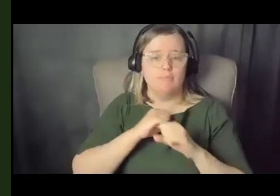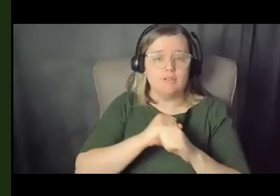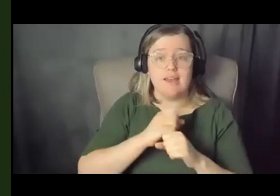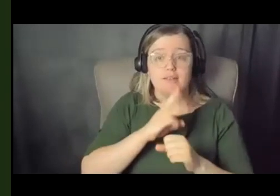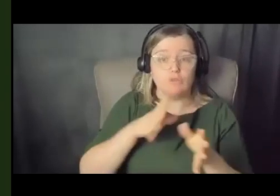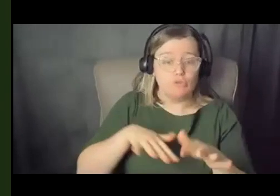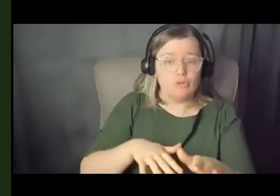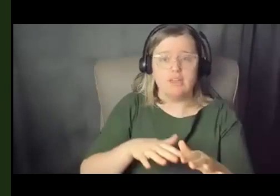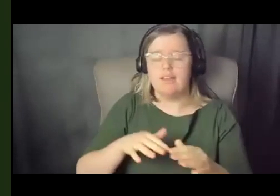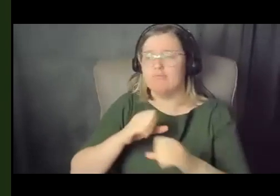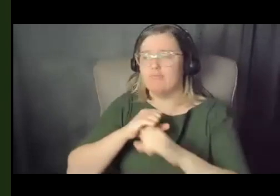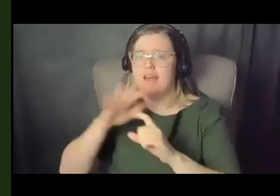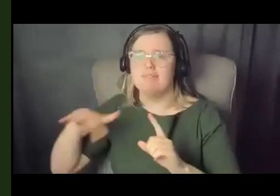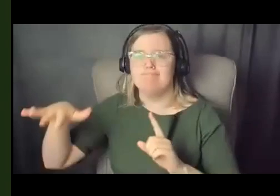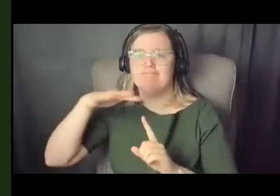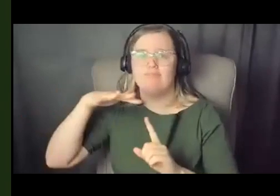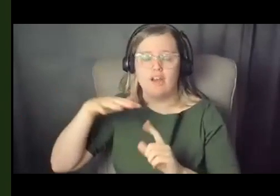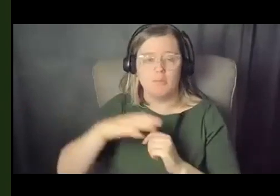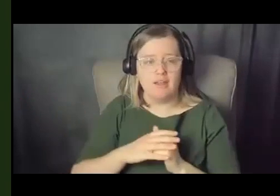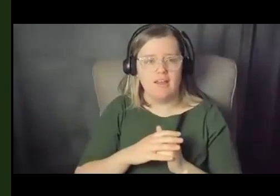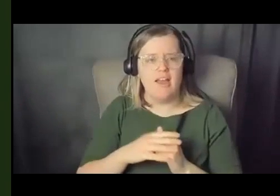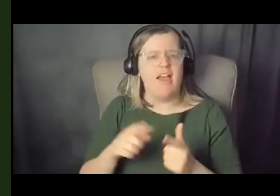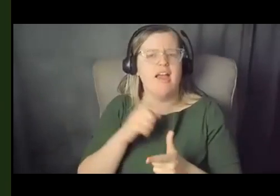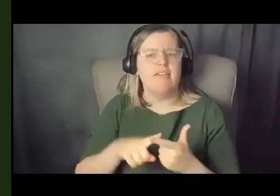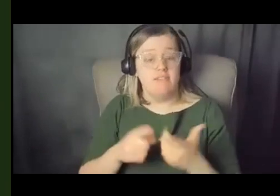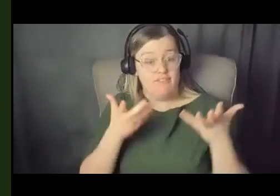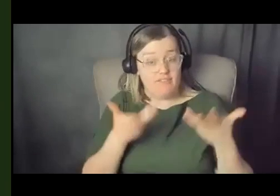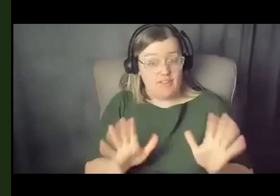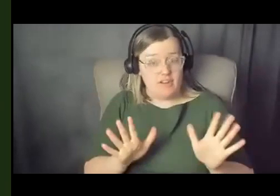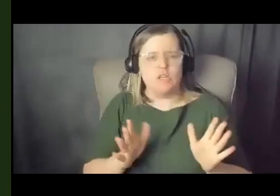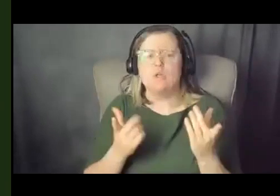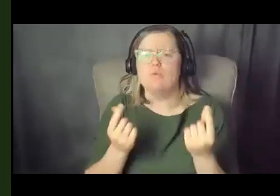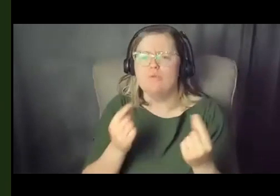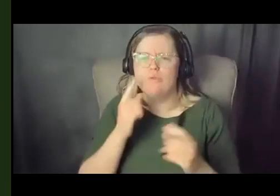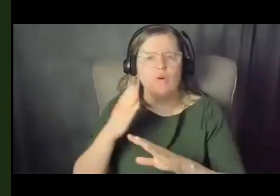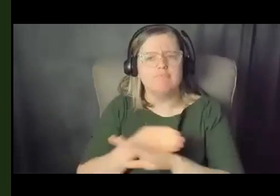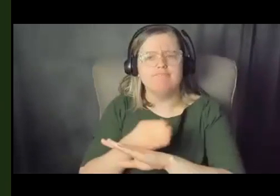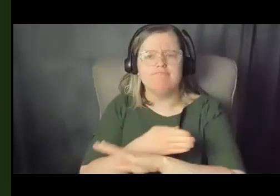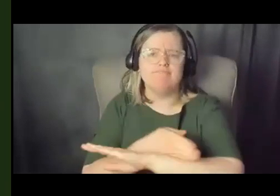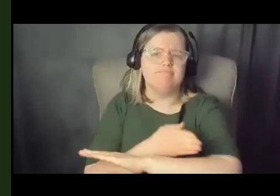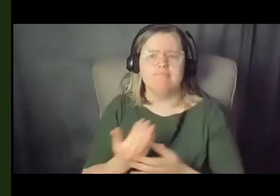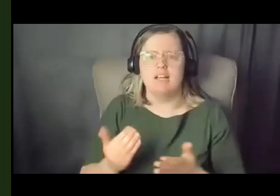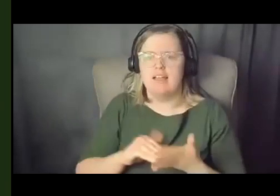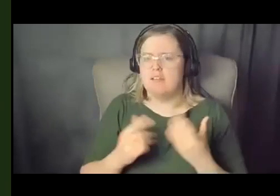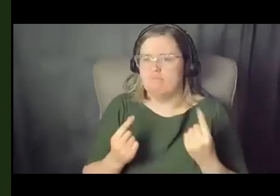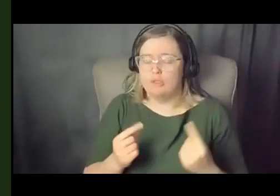And then what restoration is going to look like and what are the concepts of restoration will be, Jacob will be going through